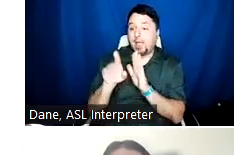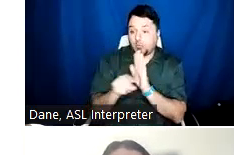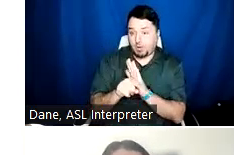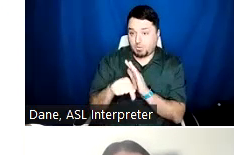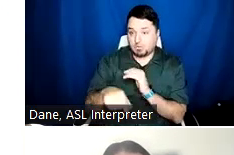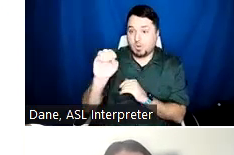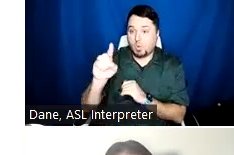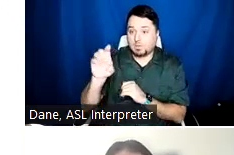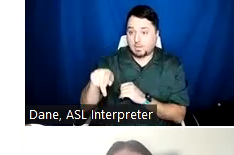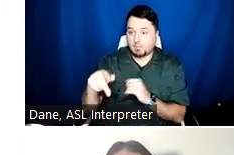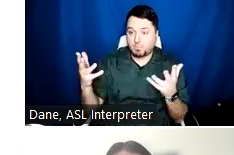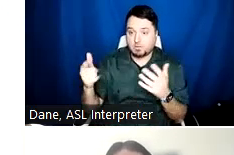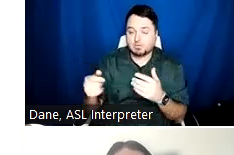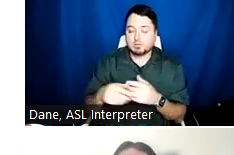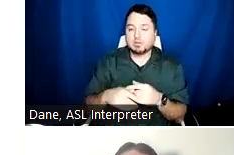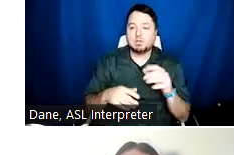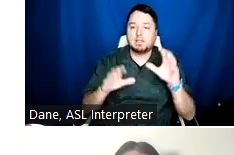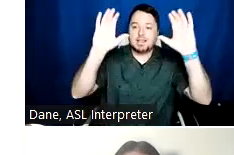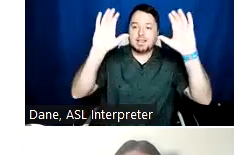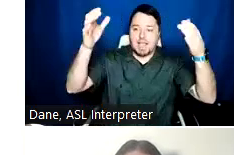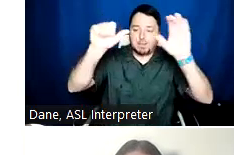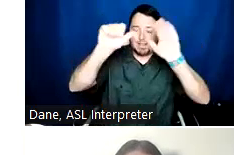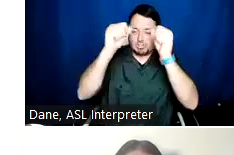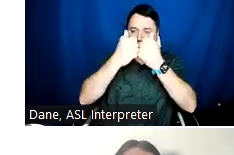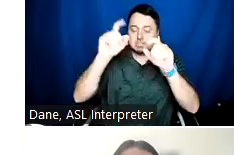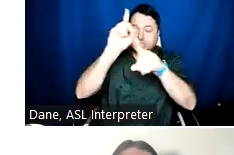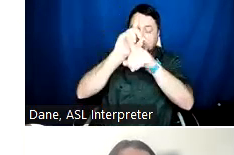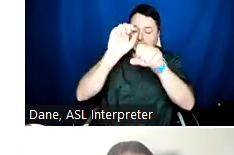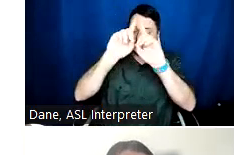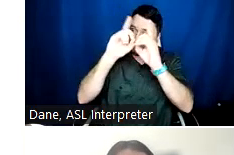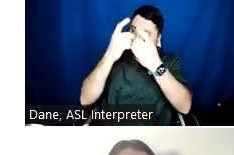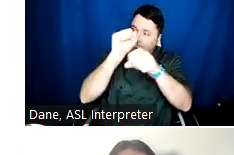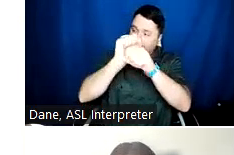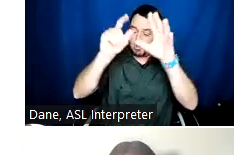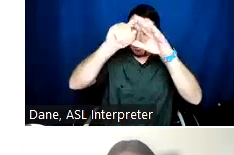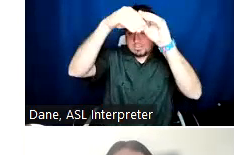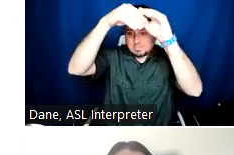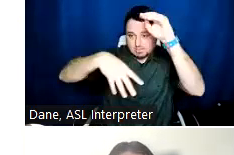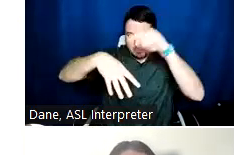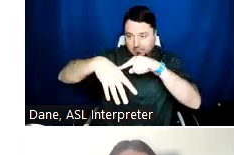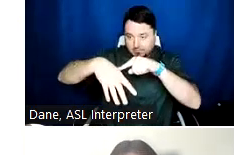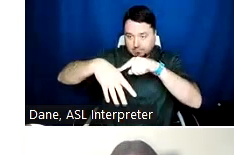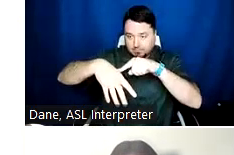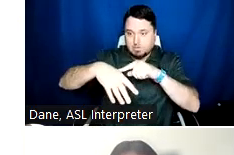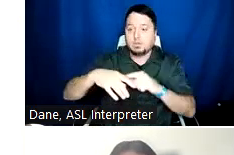is a sub cabinet agency within the Department of Labor. We report directly to the secretary.